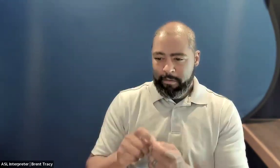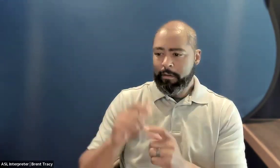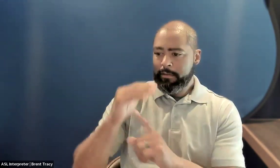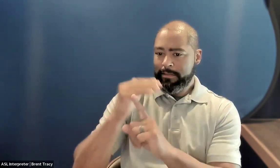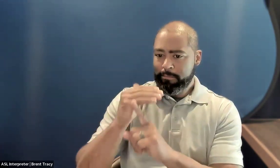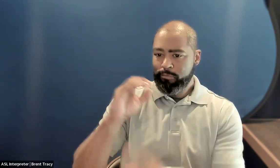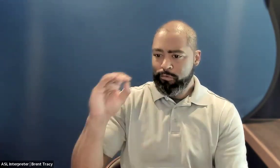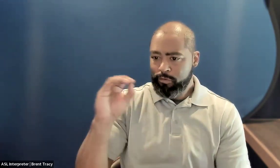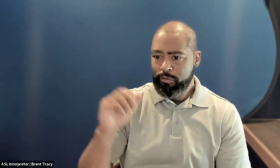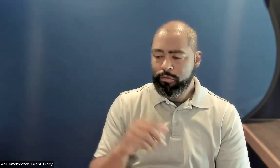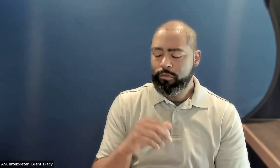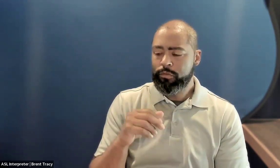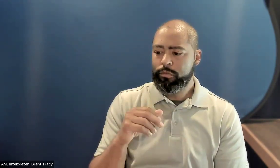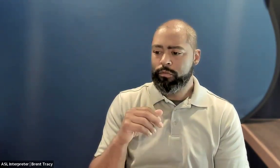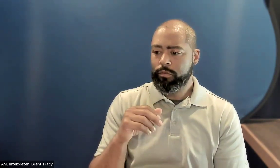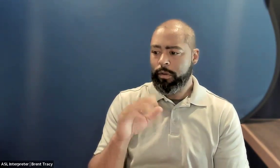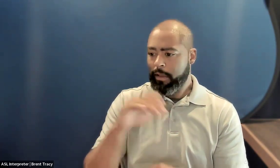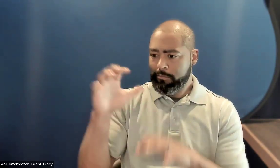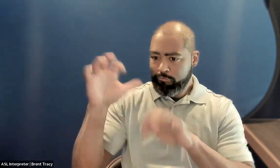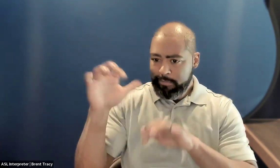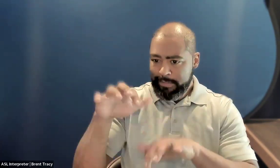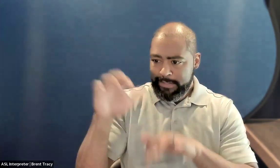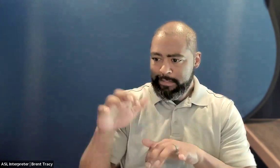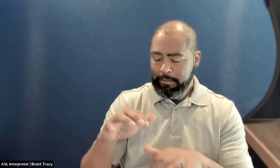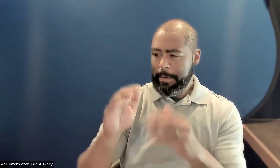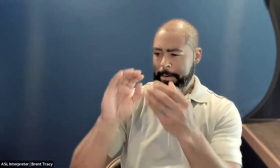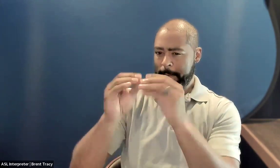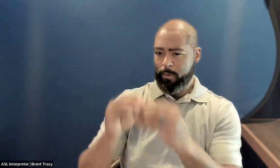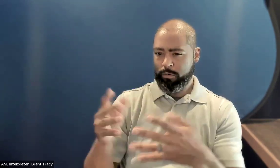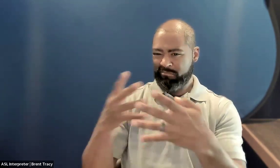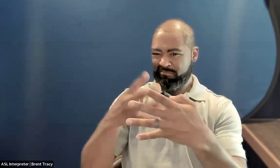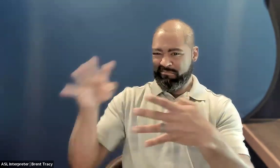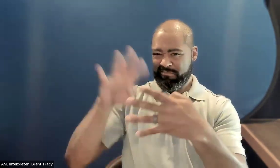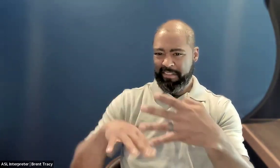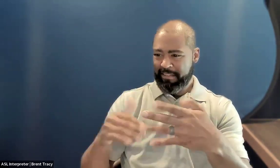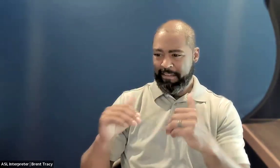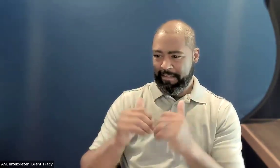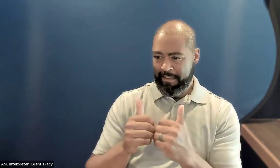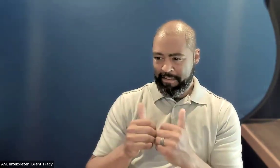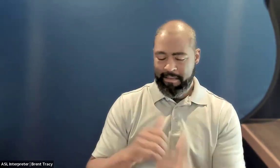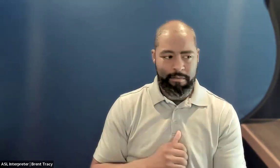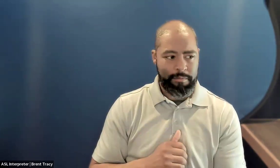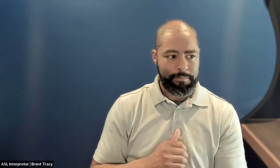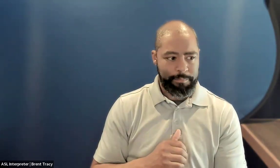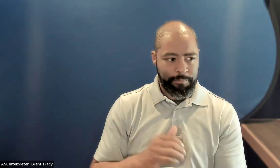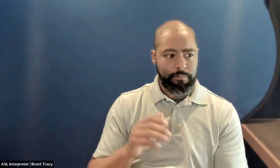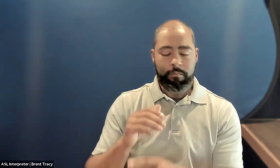precipitation statistics, some of which are pulled into the Climate Resilience Design Standards tool.